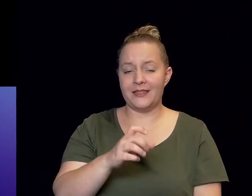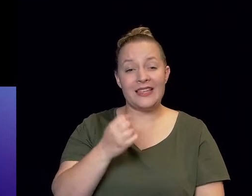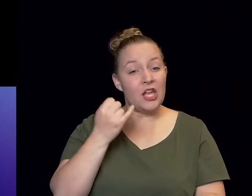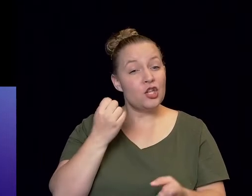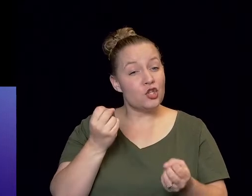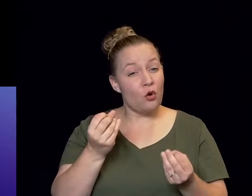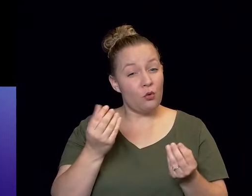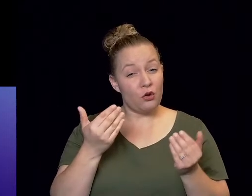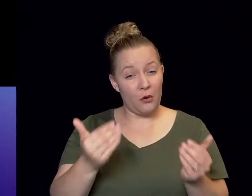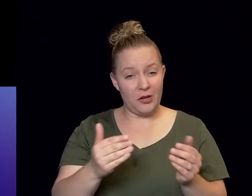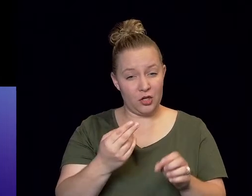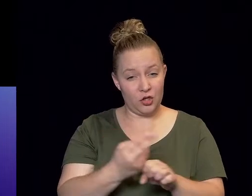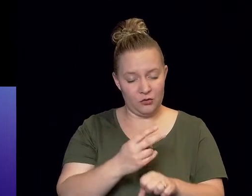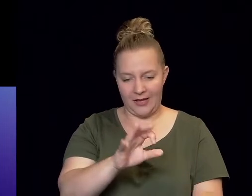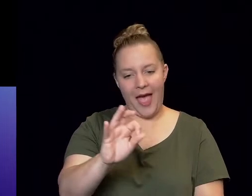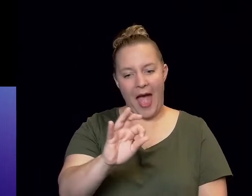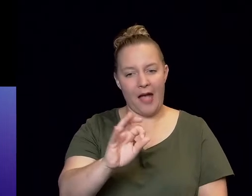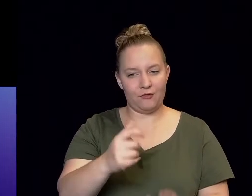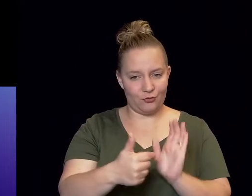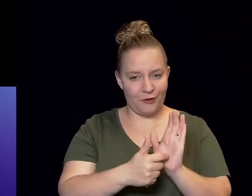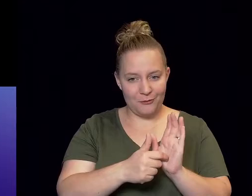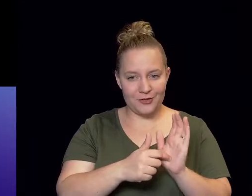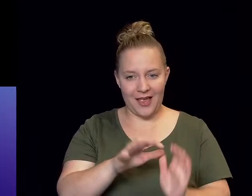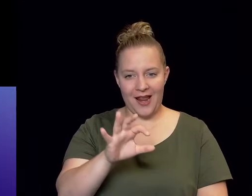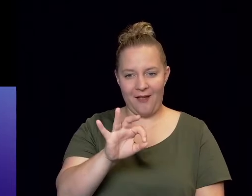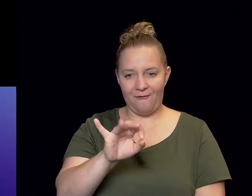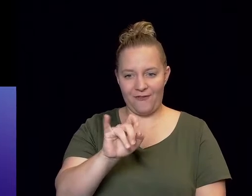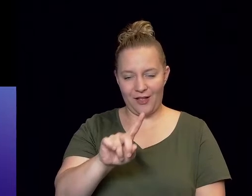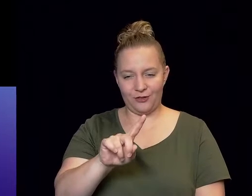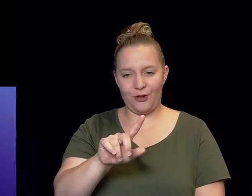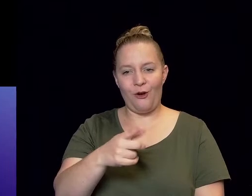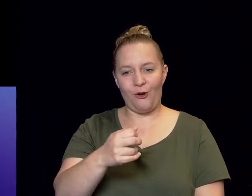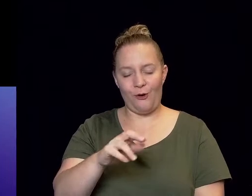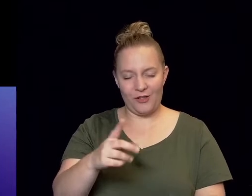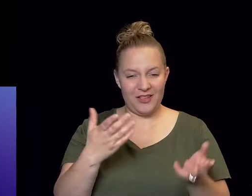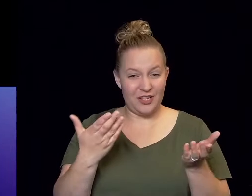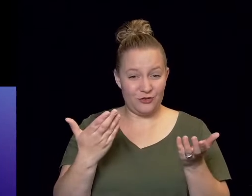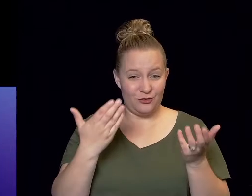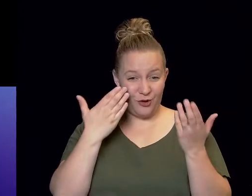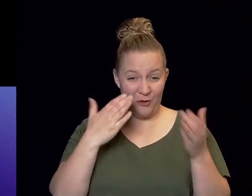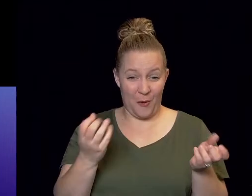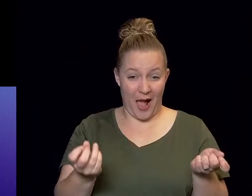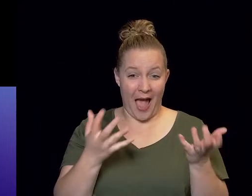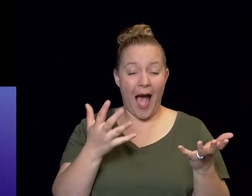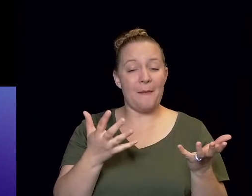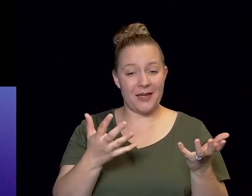f for a number of field goals this time. So, I don't know how many field goals were kicked. So, number of